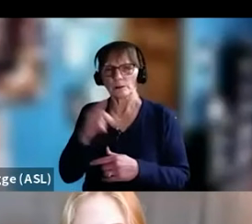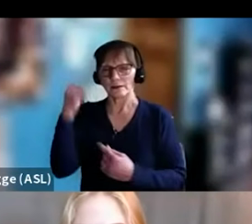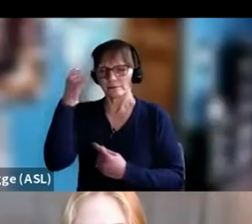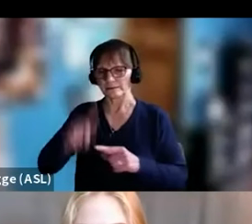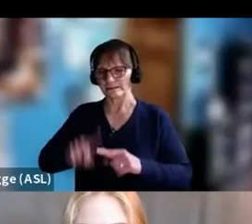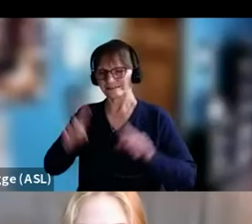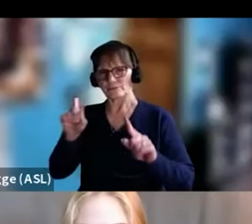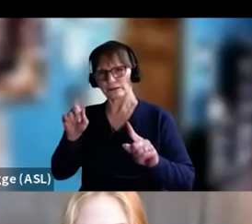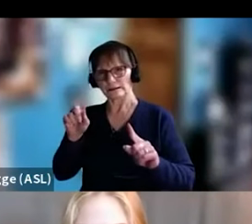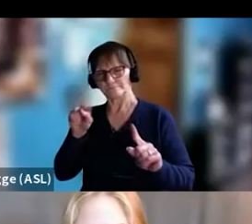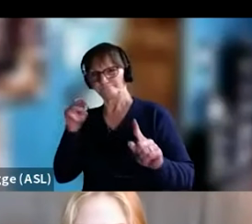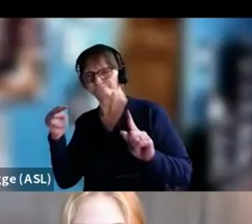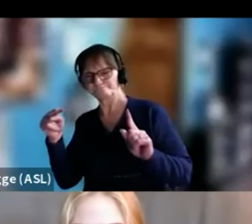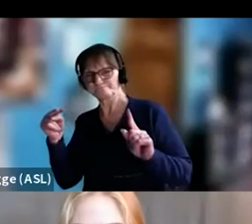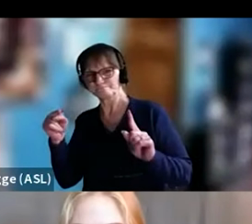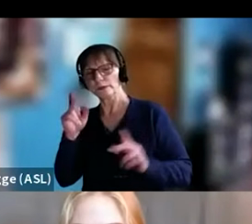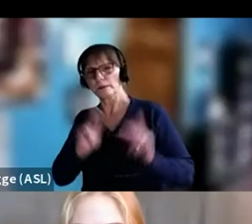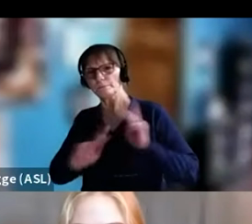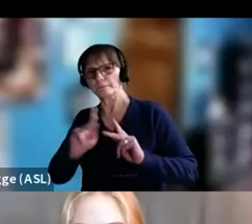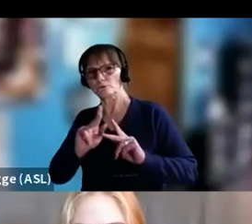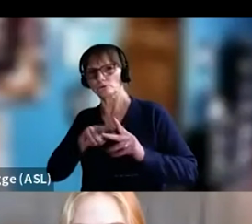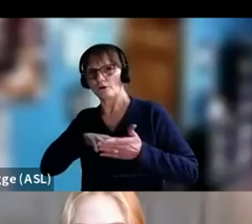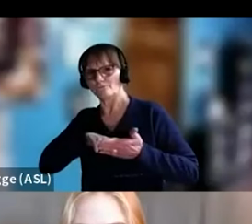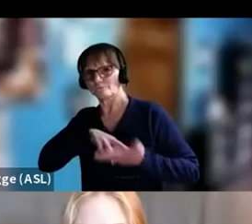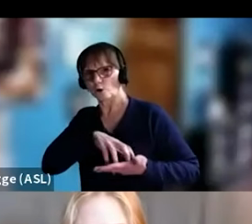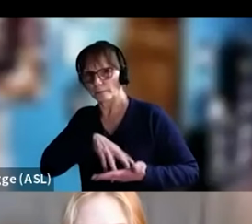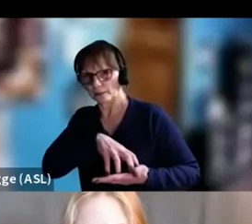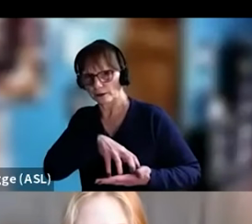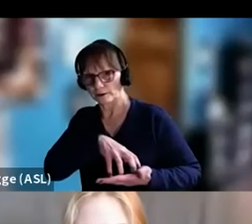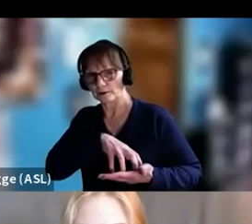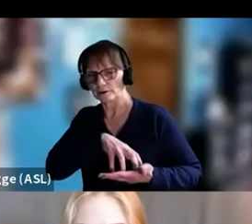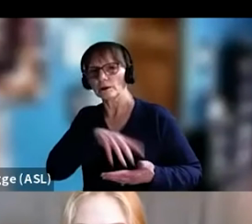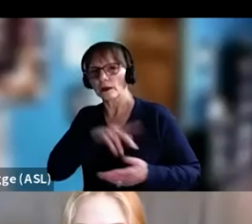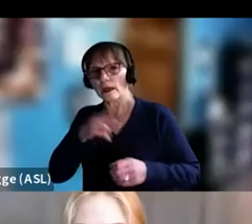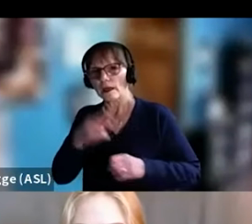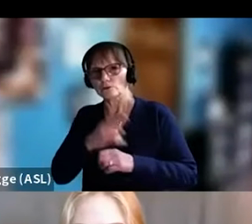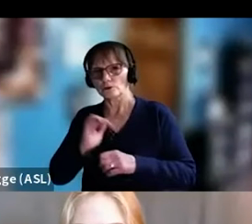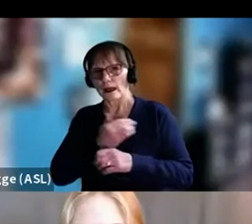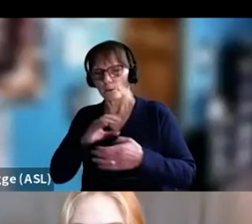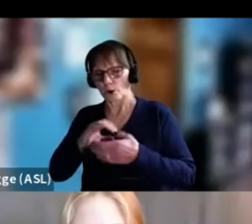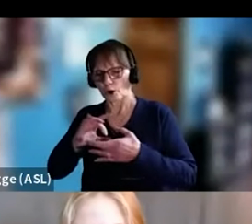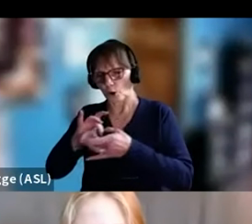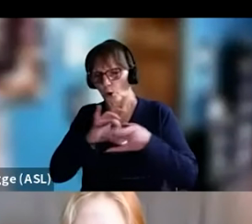about people's vulnerabilities and using our coordinated entry system differently